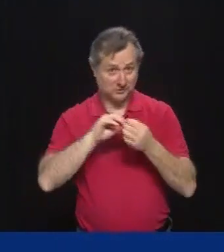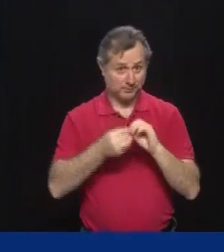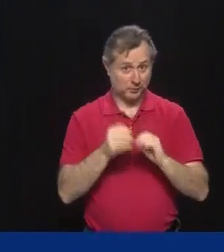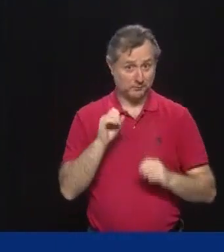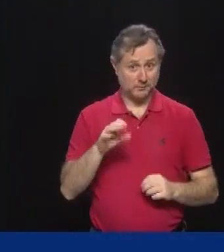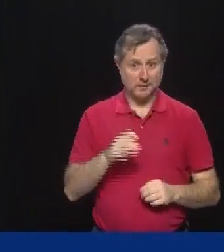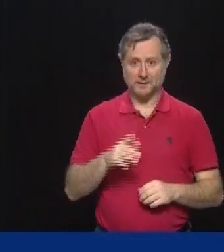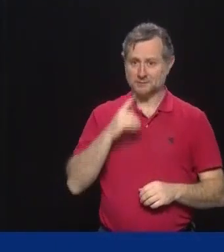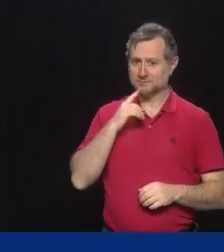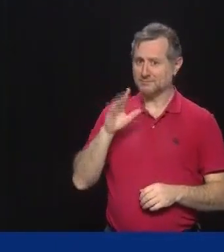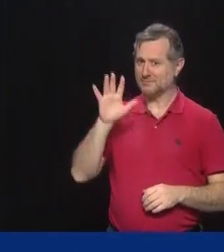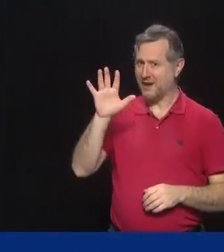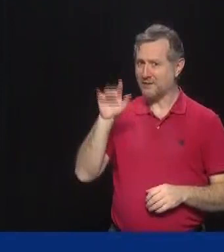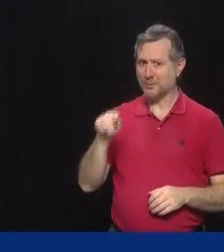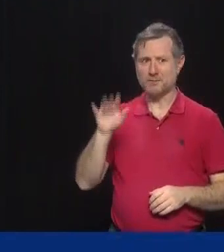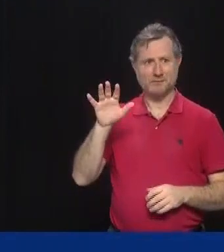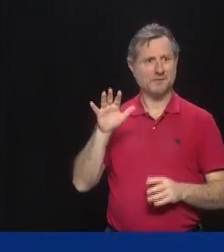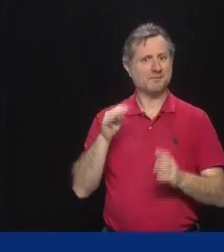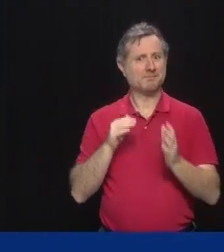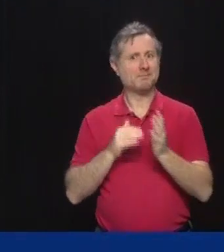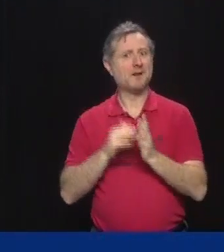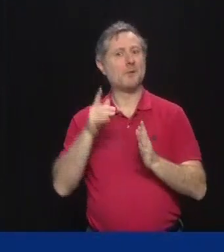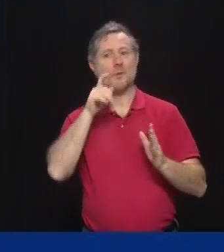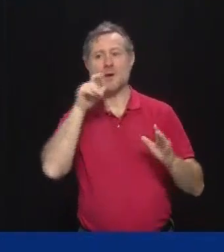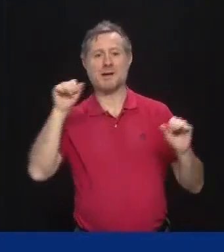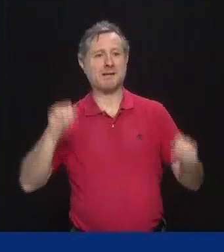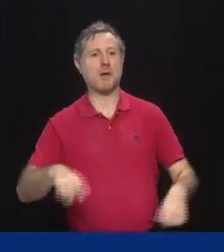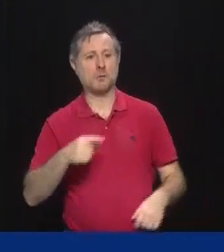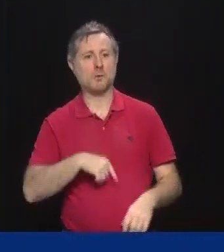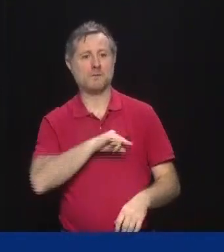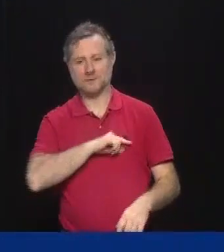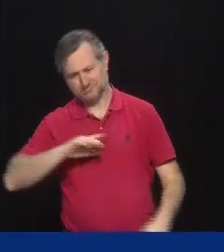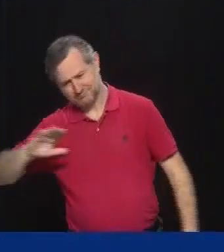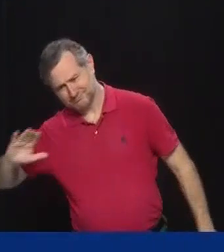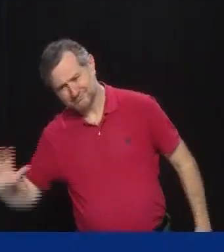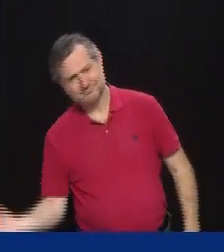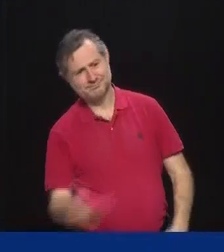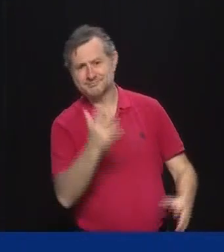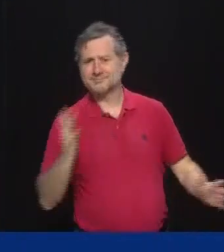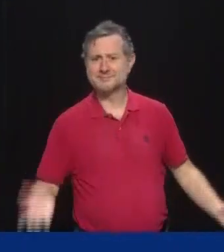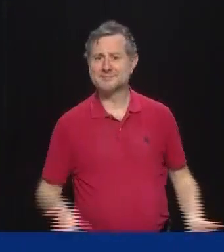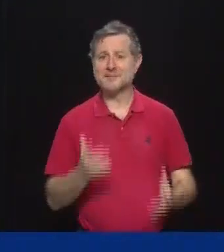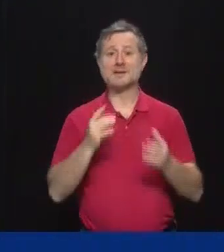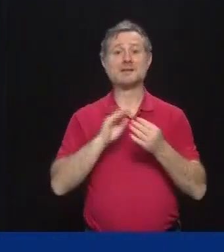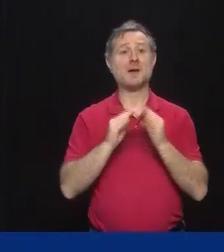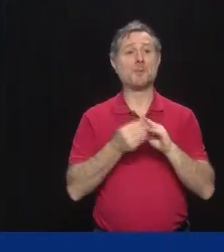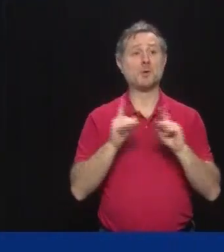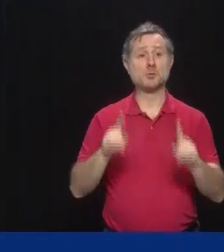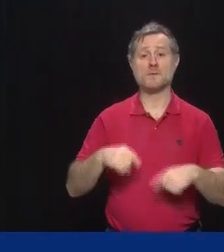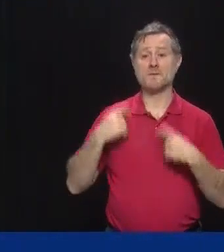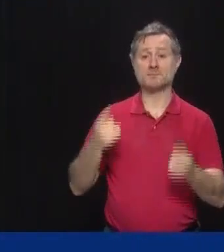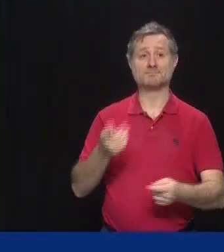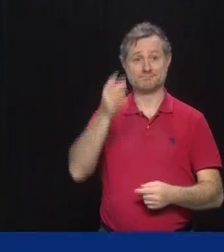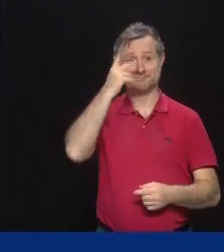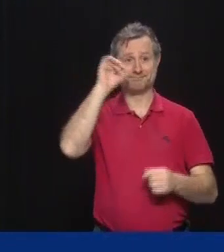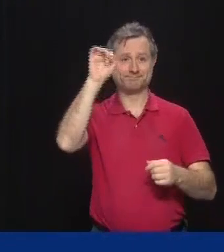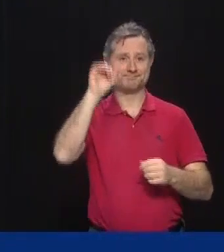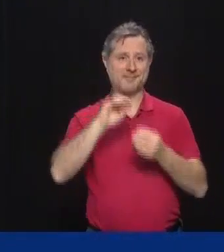YOU ONLY HAVE ONE TO GO. 787,000 NEW YORKERS HAVE HAD A BOOSTER SHOT. WE HAVE 5.5 NEW YORKERS ARE ELIGIBLE.